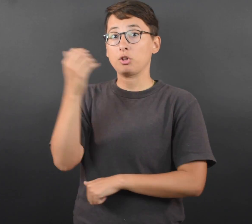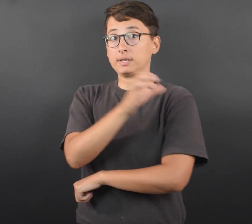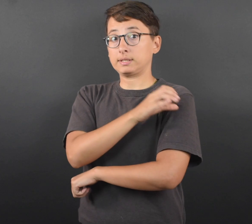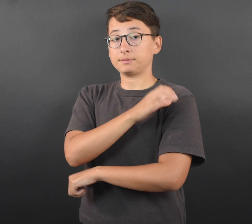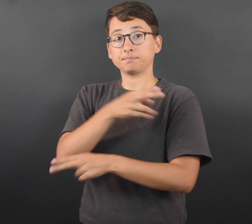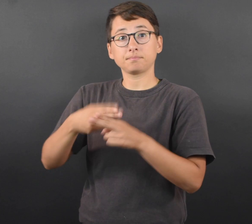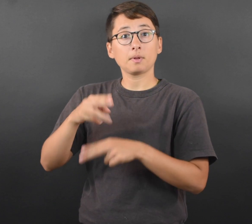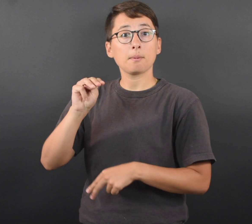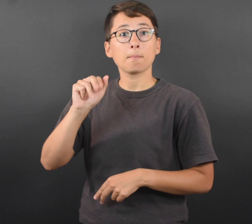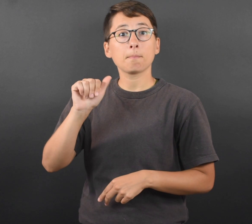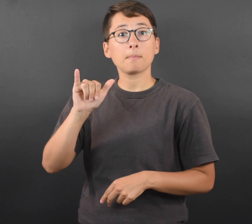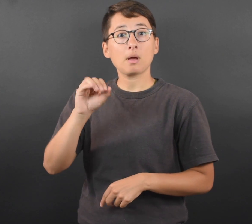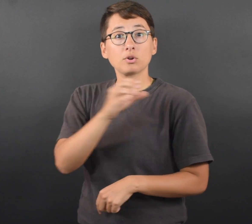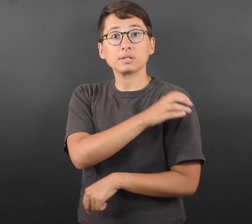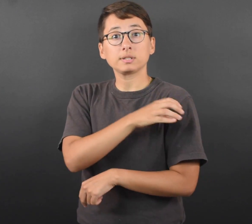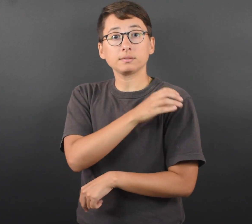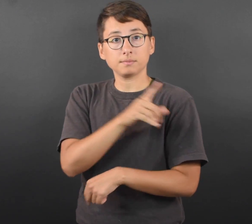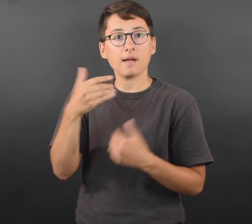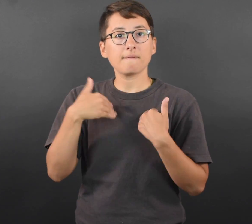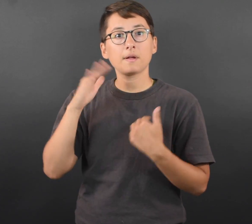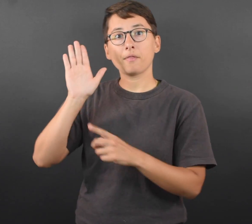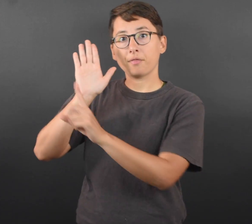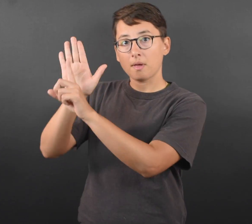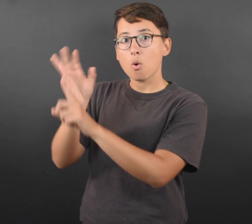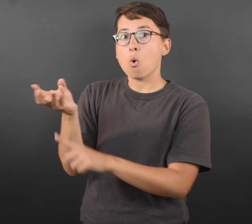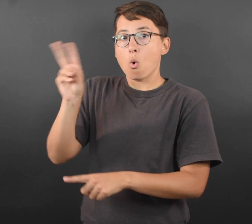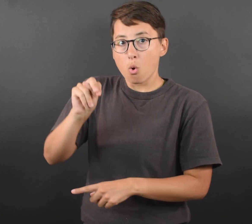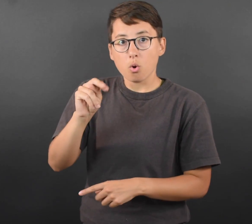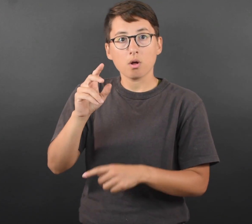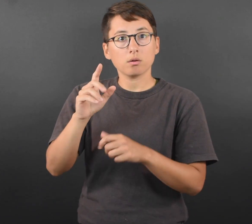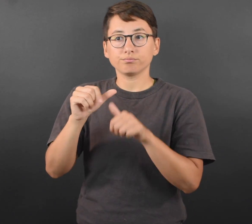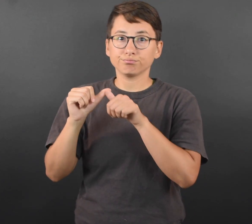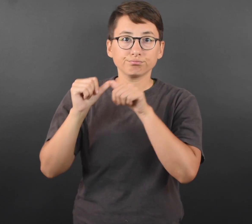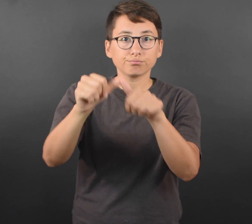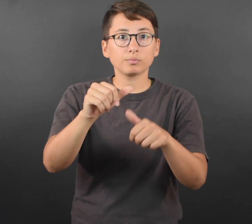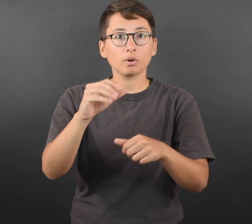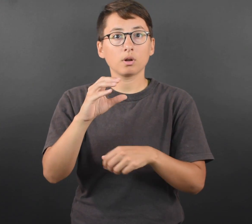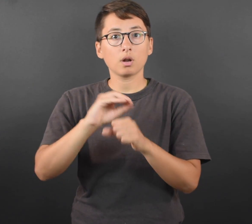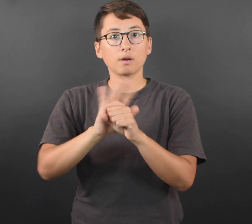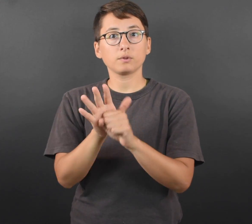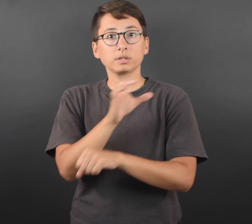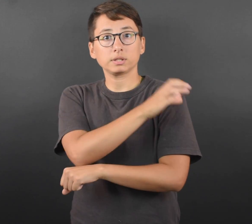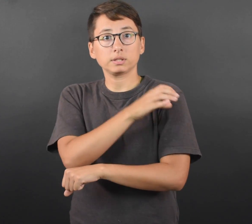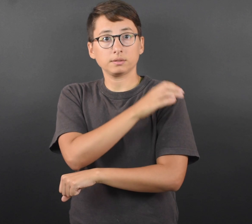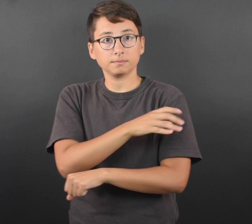A similar evaluation from Mayo Clinic, which operates its own long-COVID clinic,